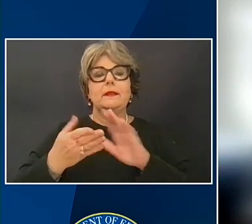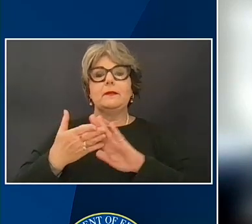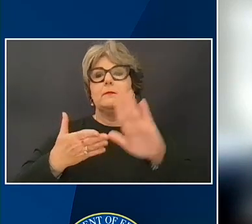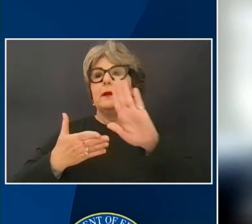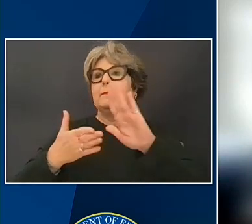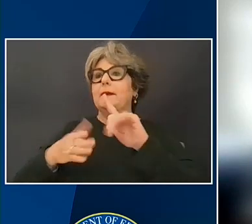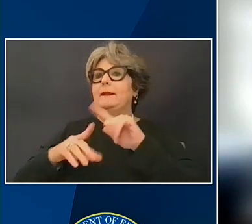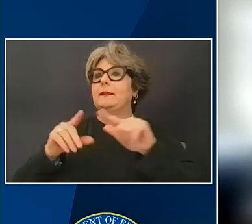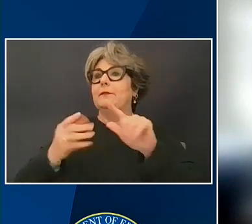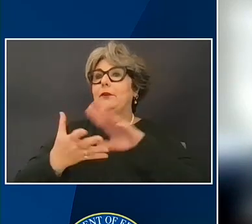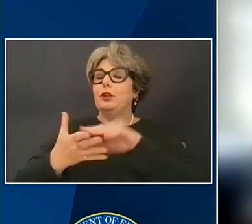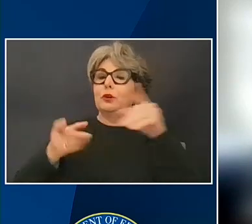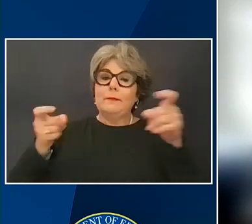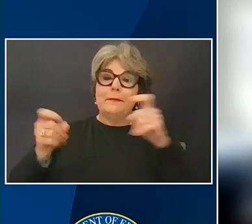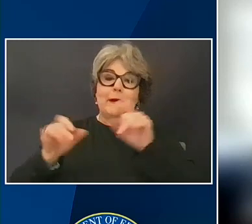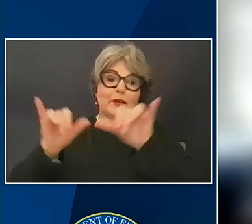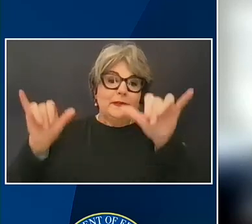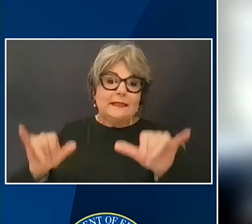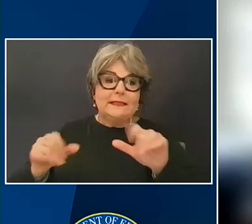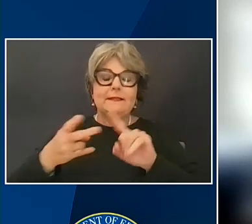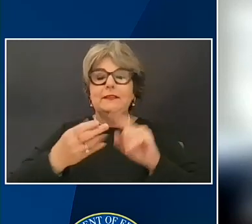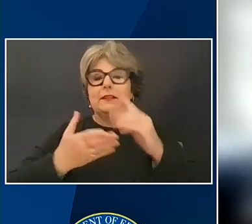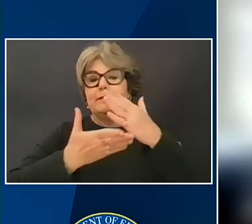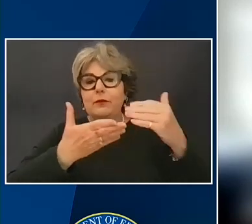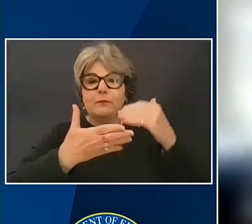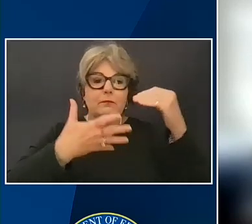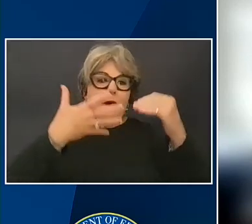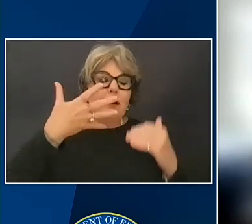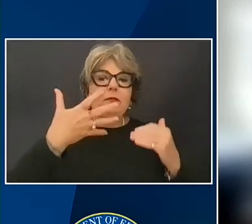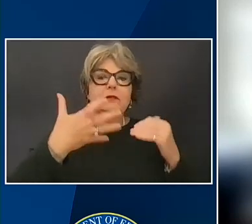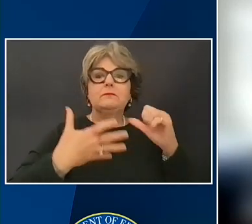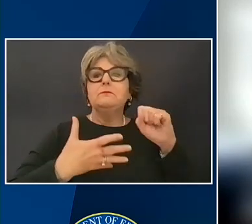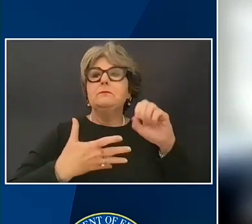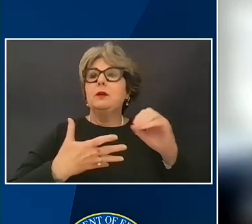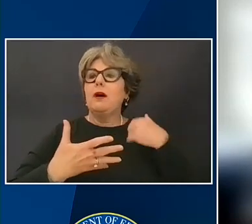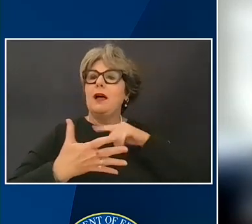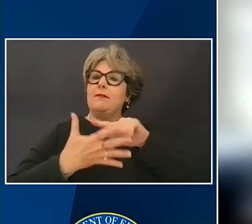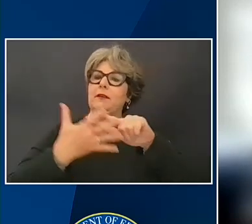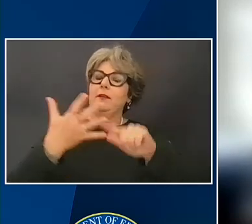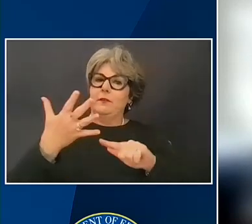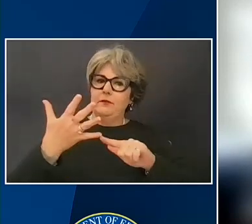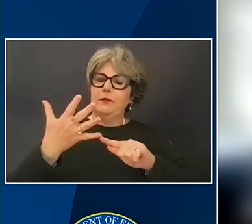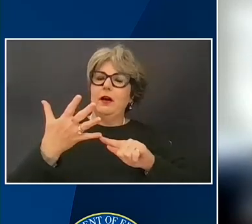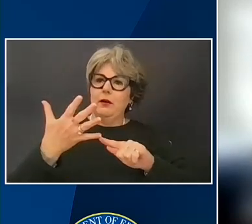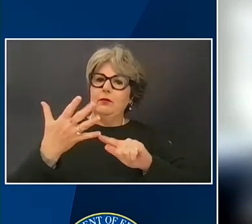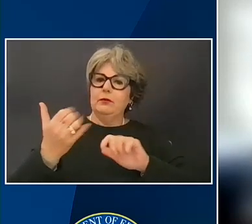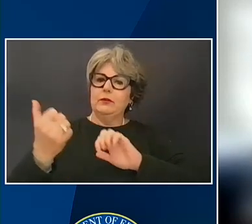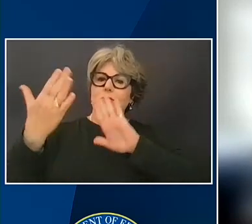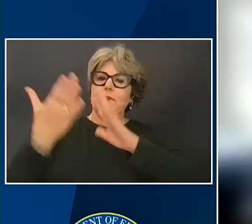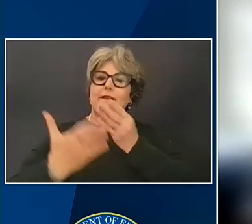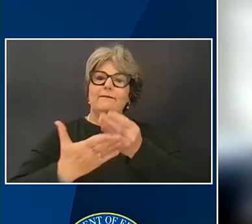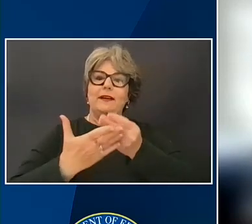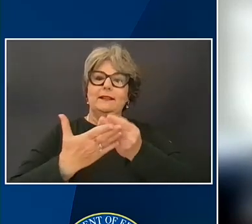systems and have different components of this. Right? So having those speak to their financial aid systems and address it